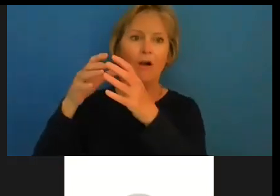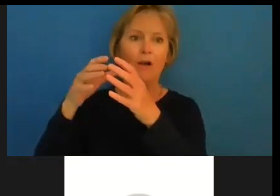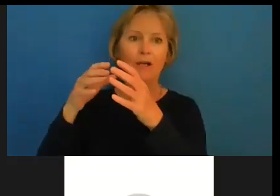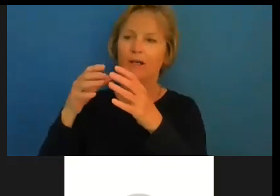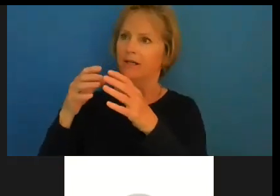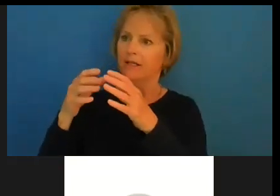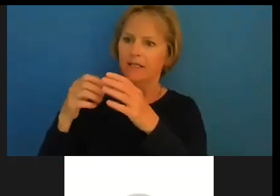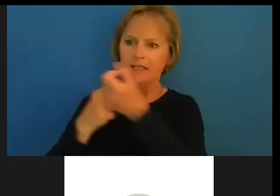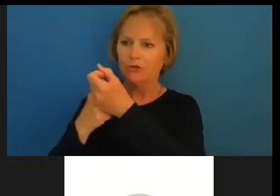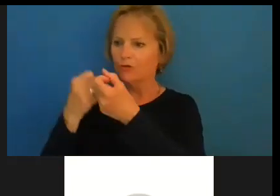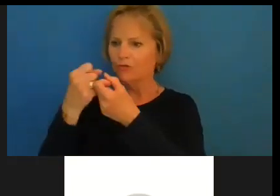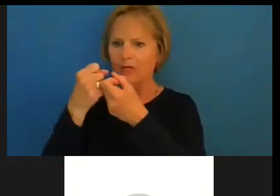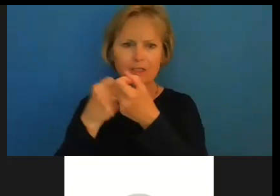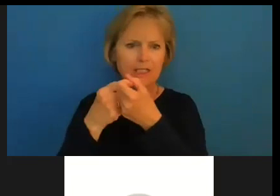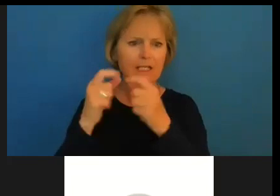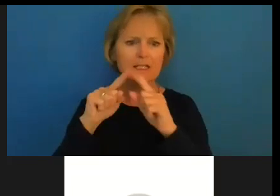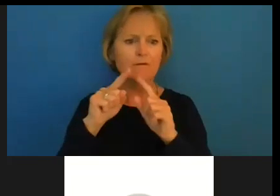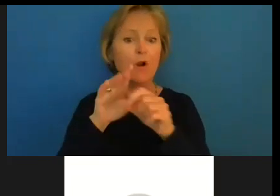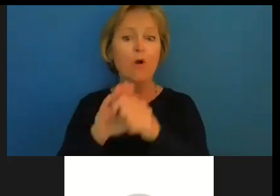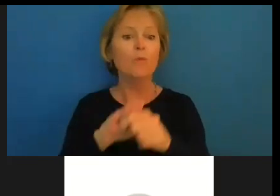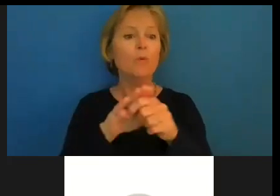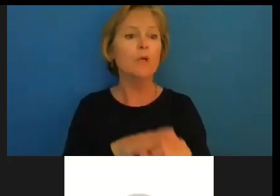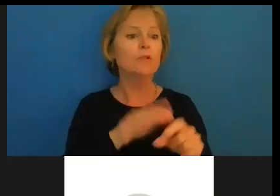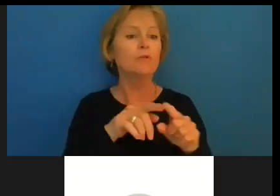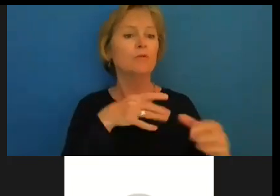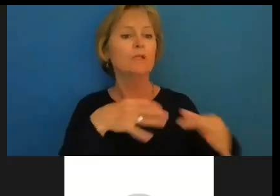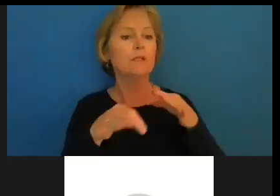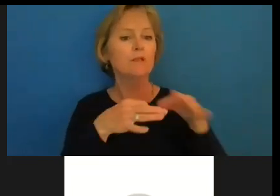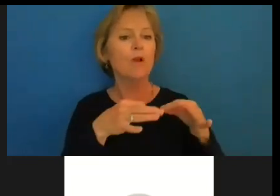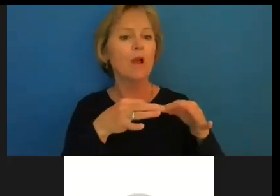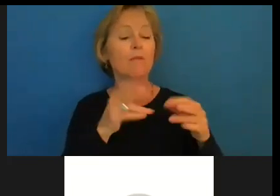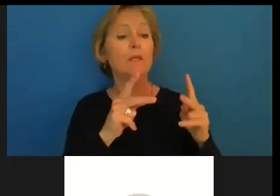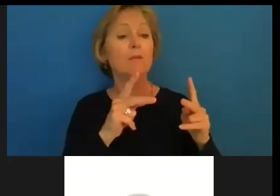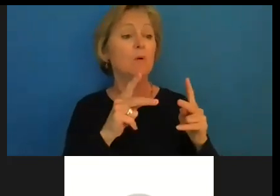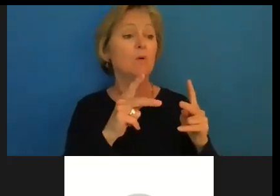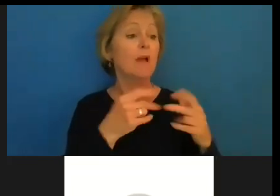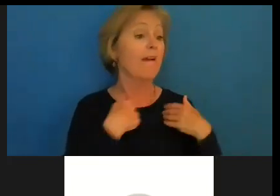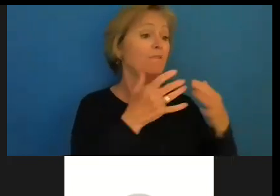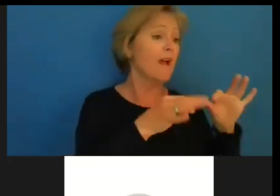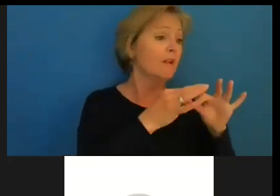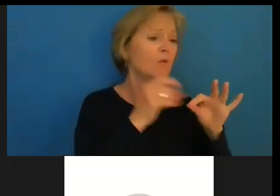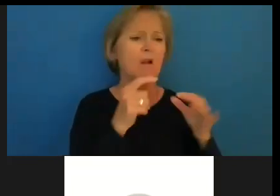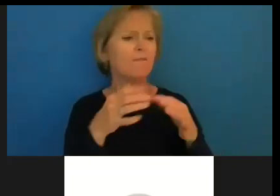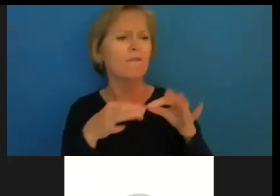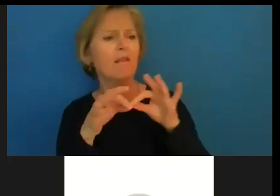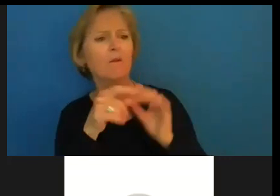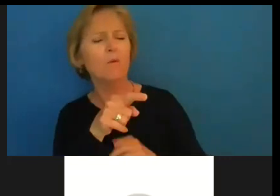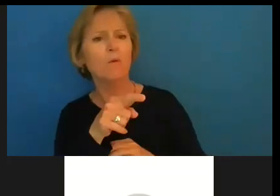oppressions to describe people's value or lack of value, supposed lack of value as society